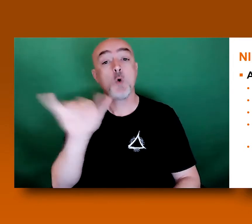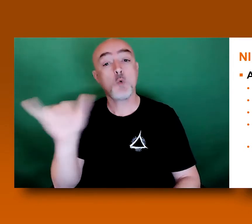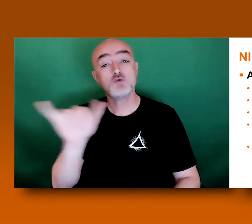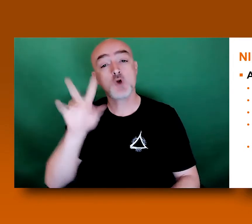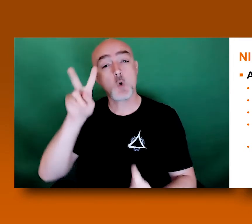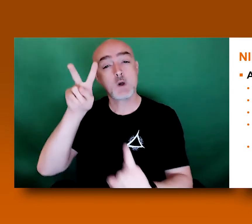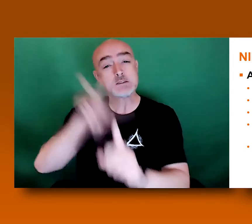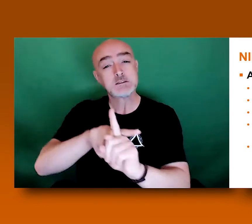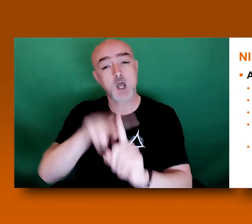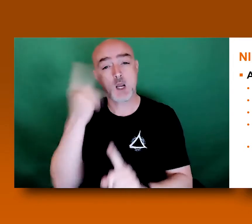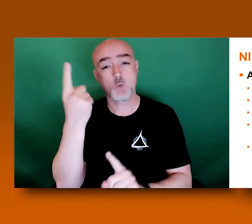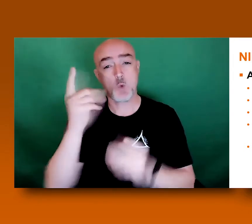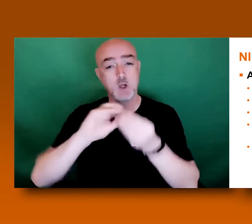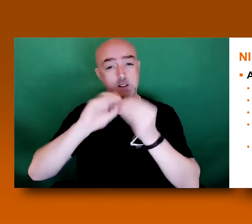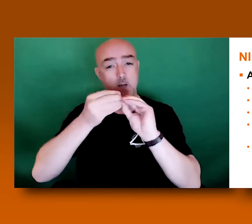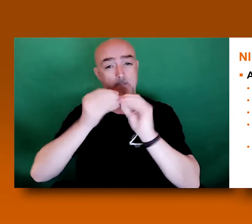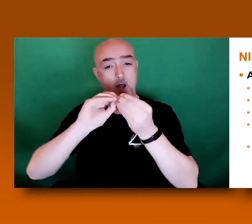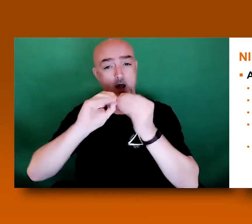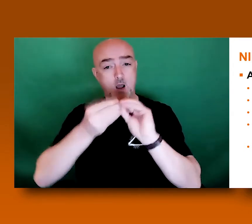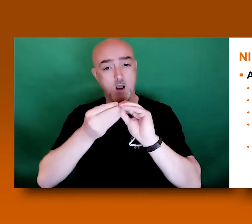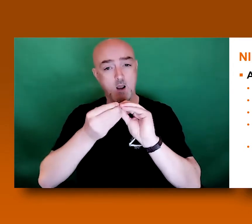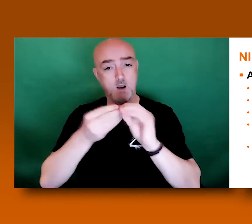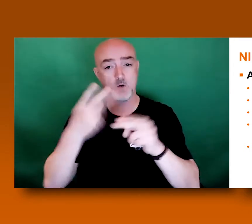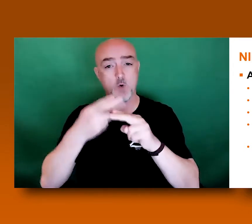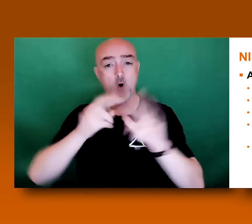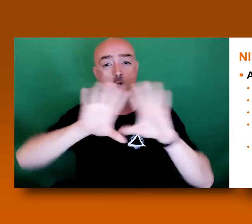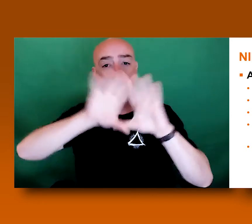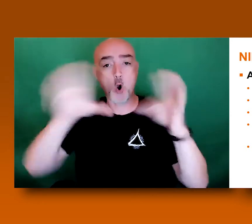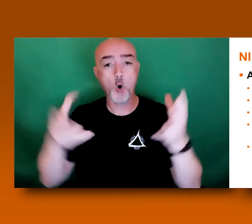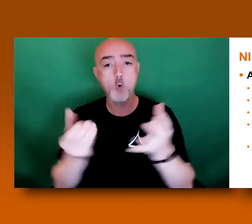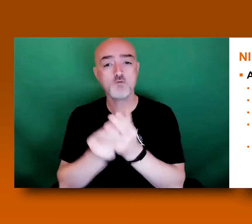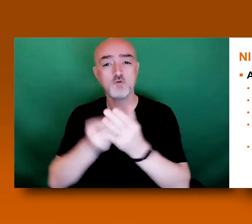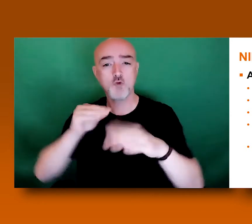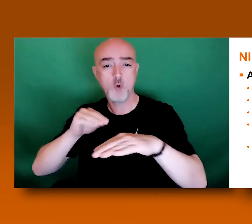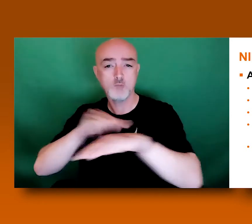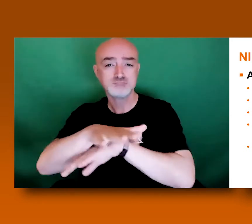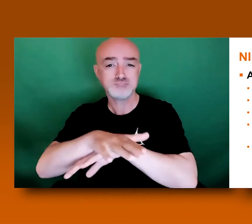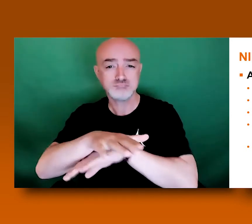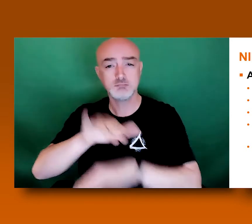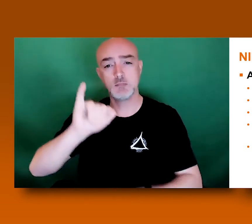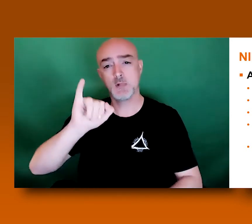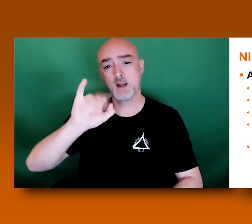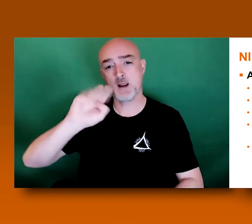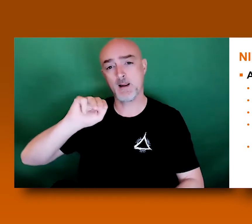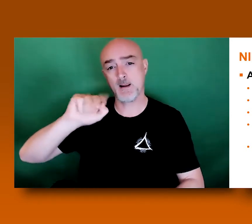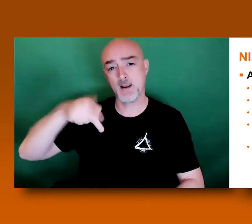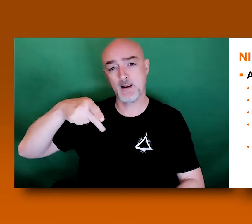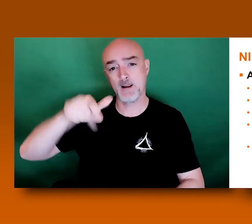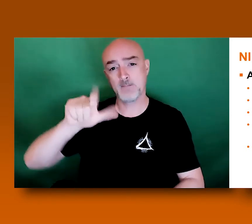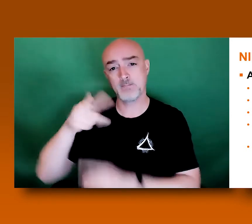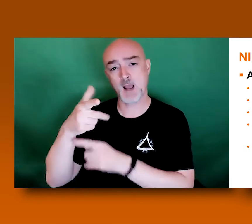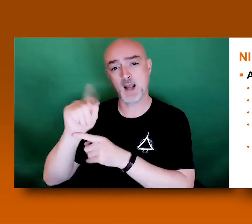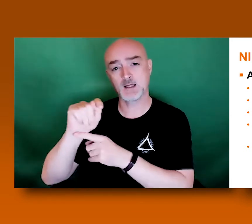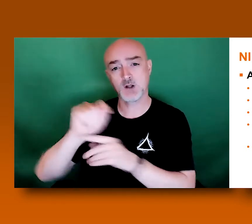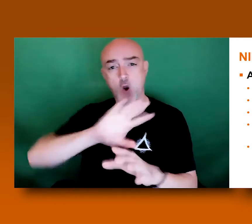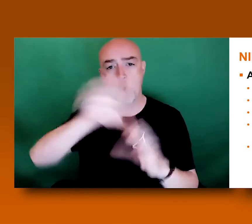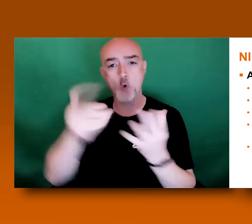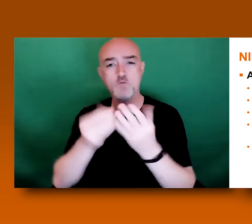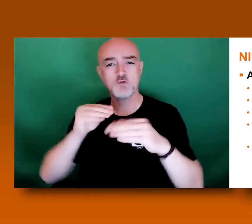But we assign one number, which is called the overall impact score. So, one number from each reviewer